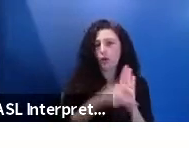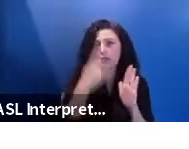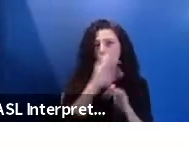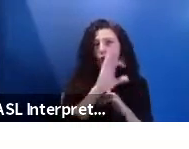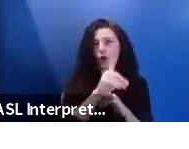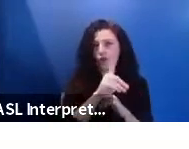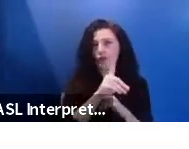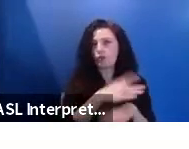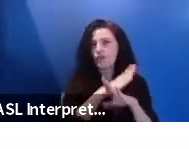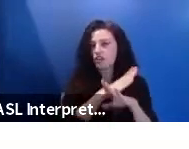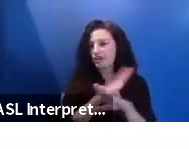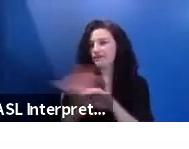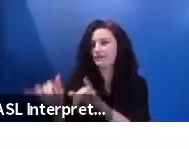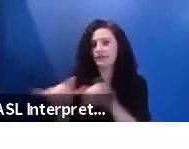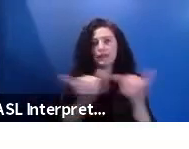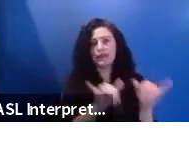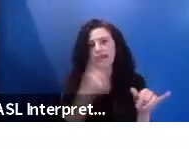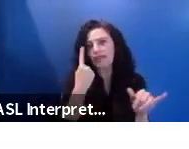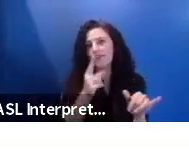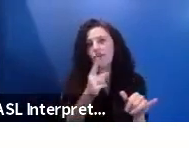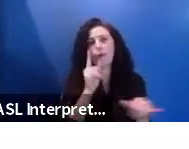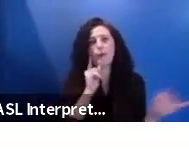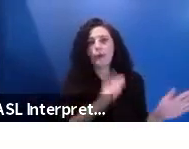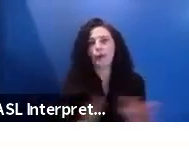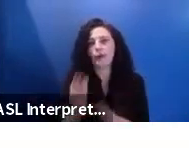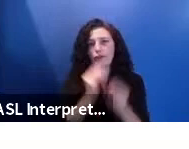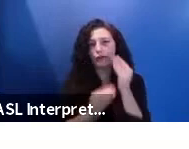must apply when preparing food for use on set. And there's a recommendation that multiple setups